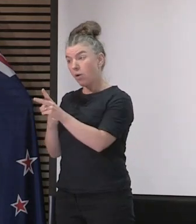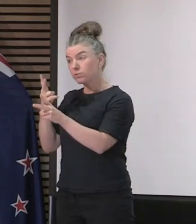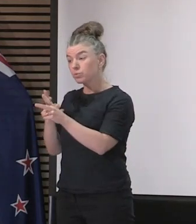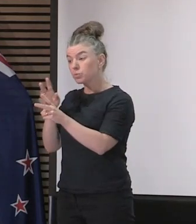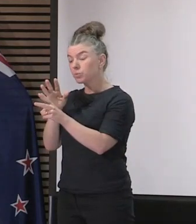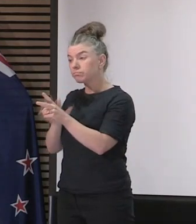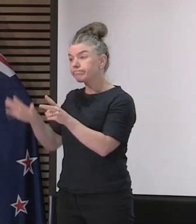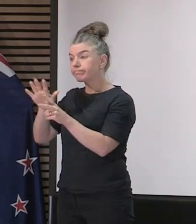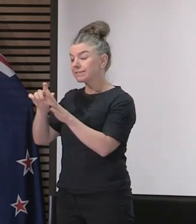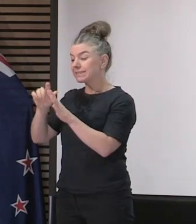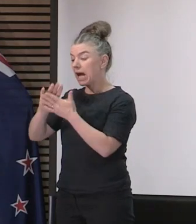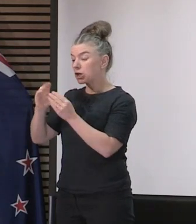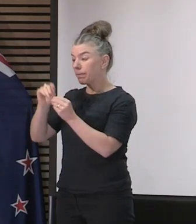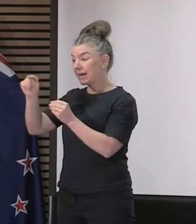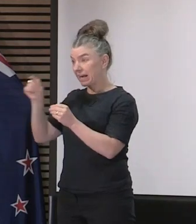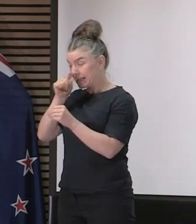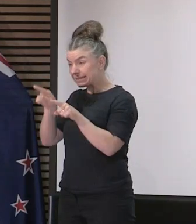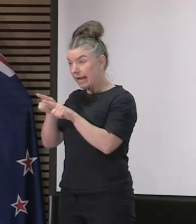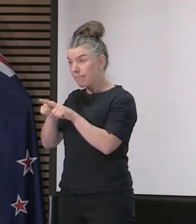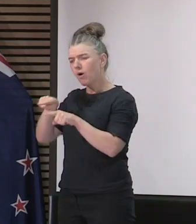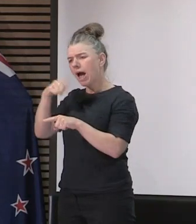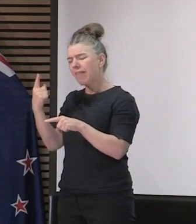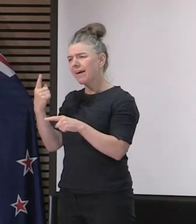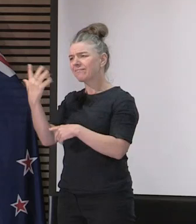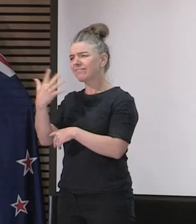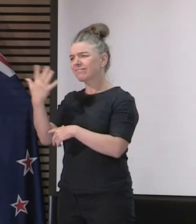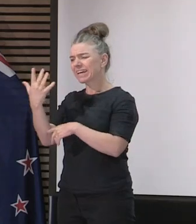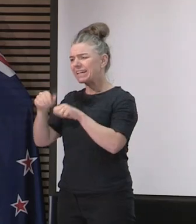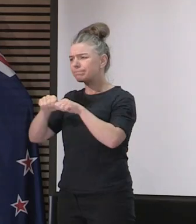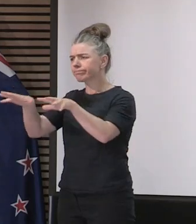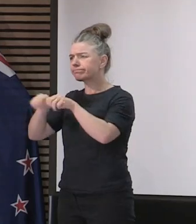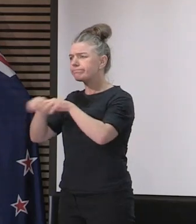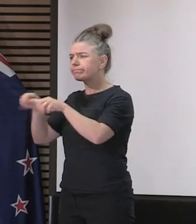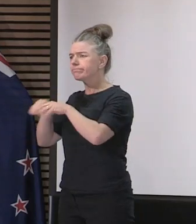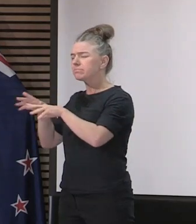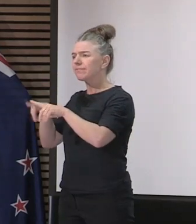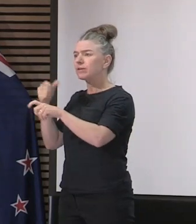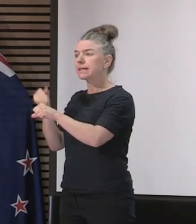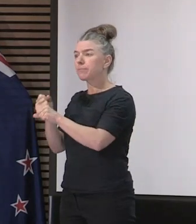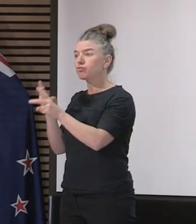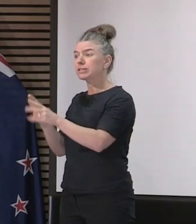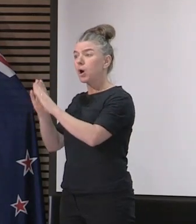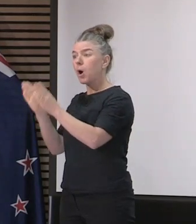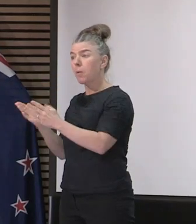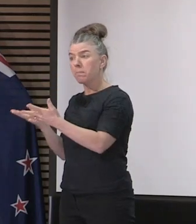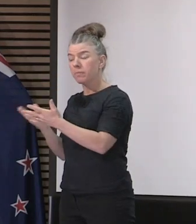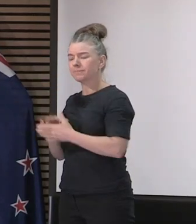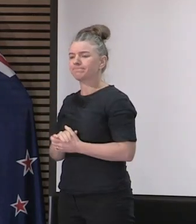who had any involvement with the Marist cluster, would you